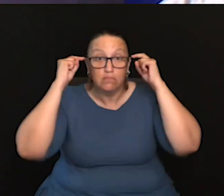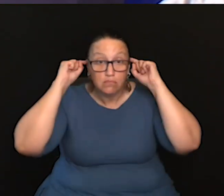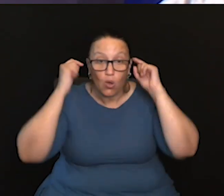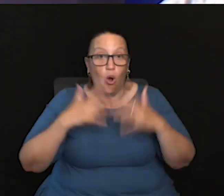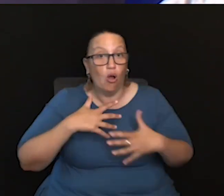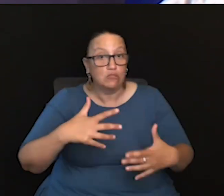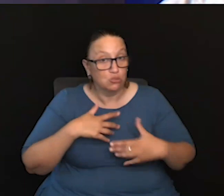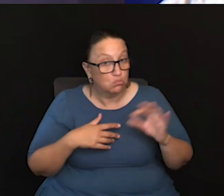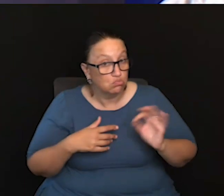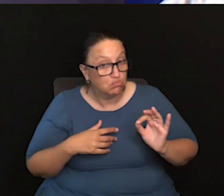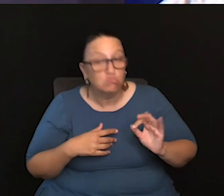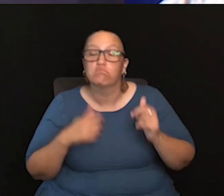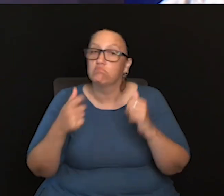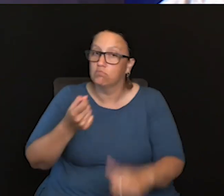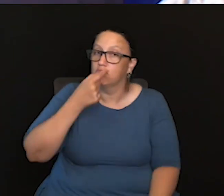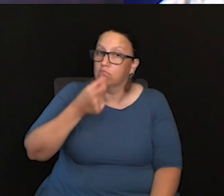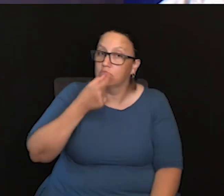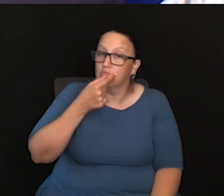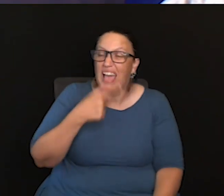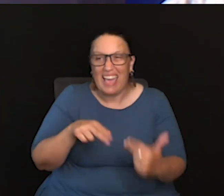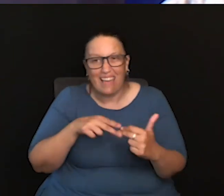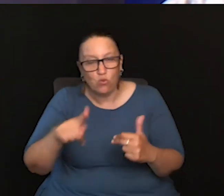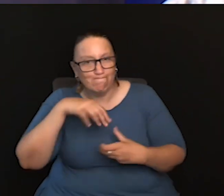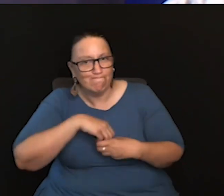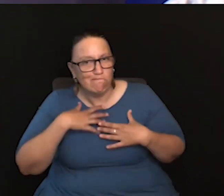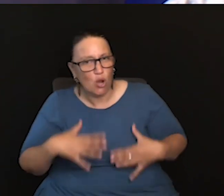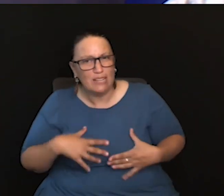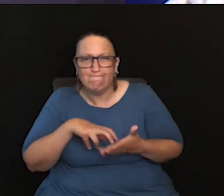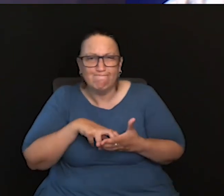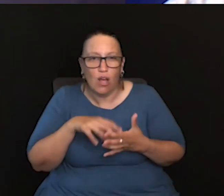and who are at increased risk of progression to hospitalisation or death.